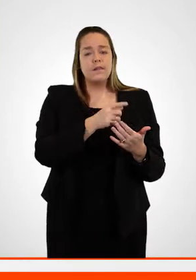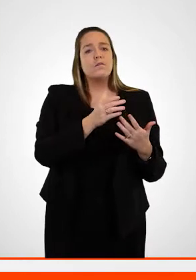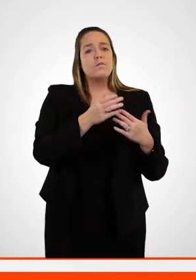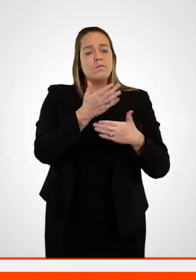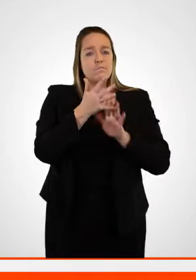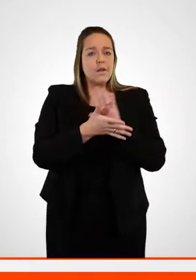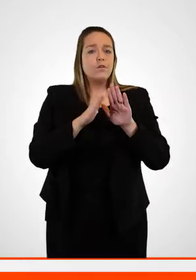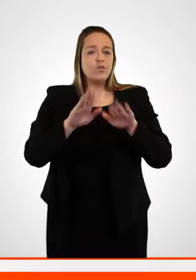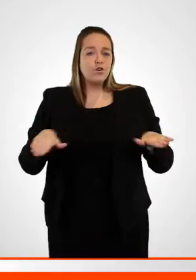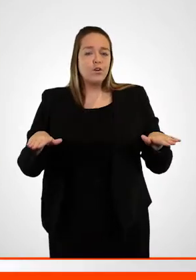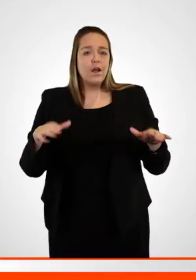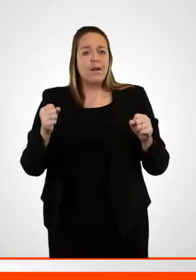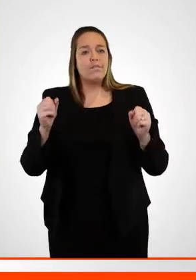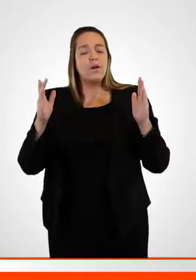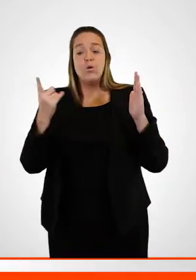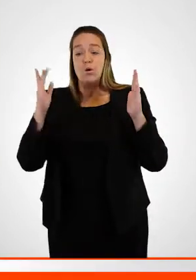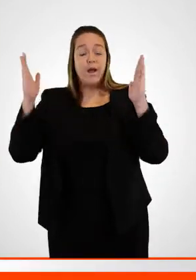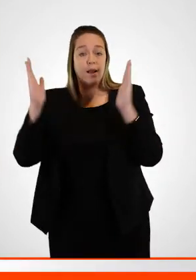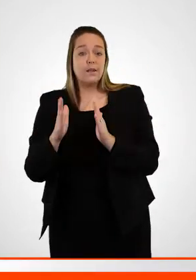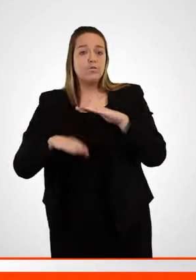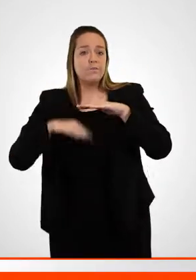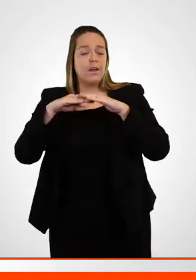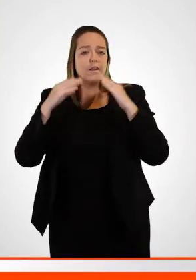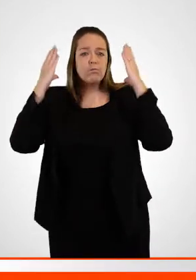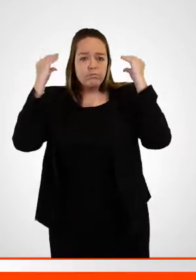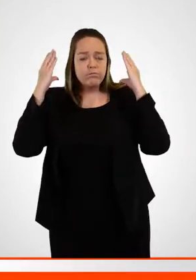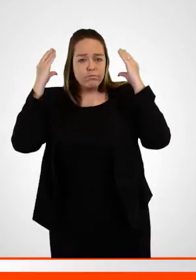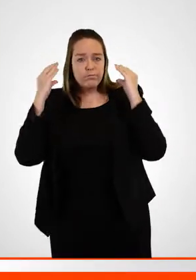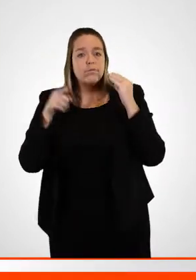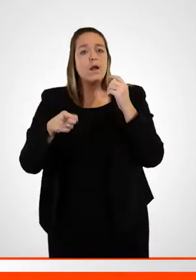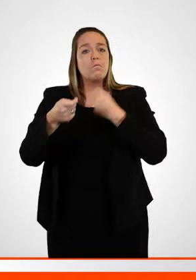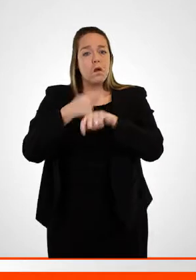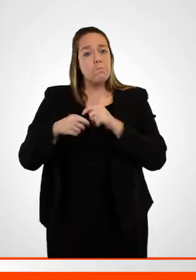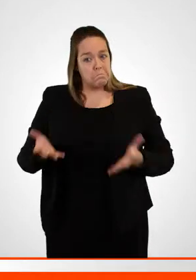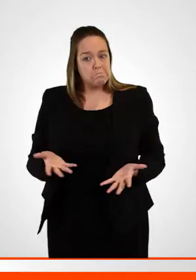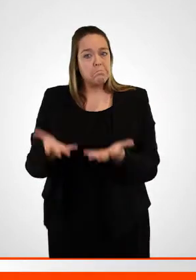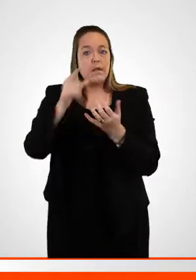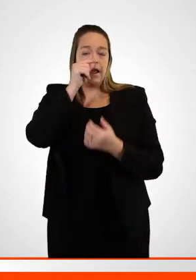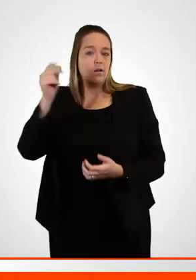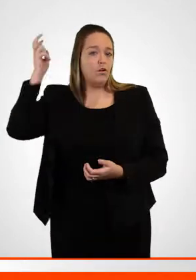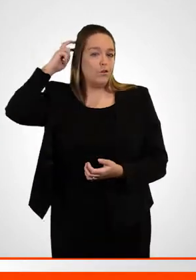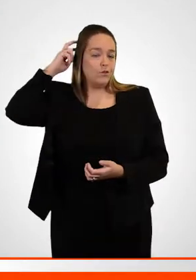children with even sort of less profound degrees of hearing loss becoming candidates for a cochlear implant.